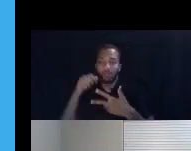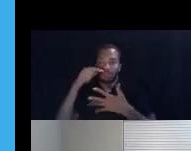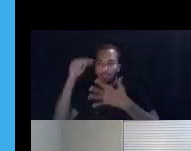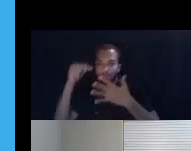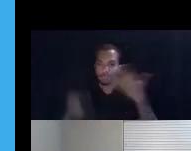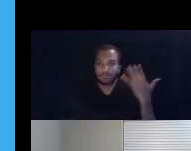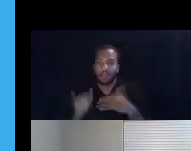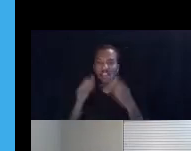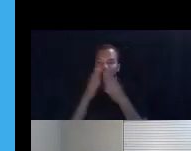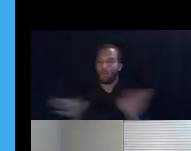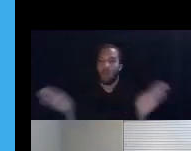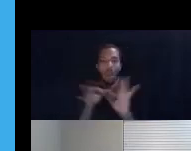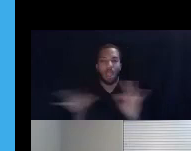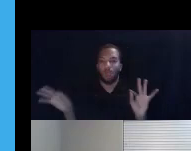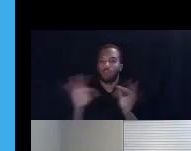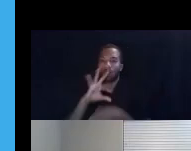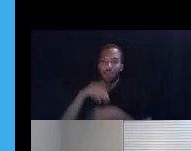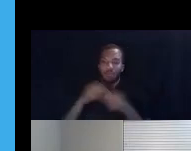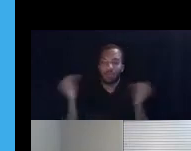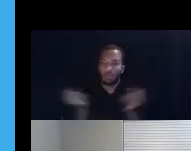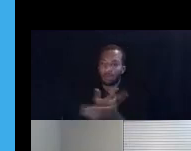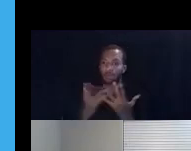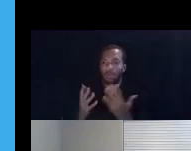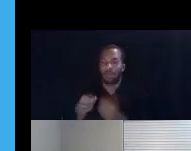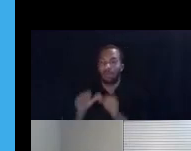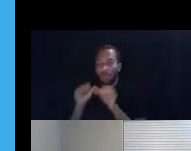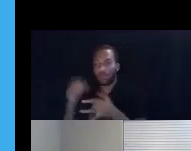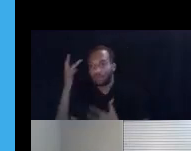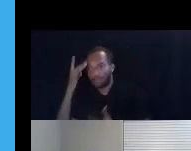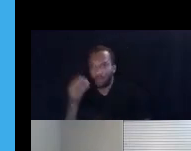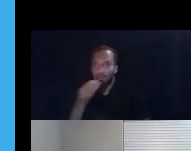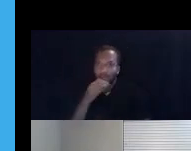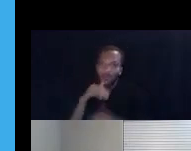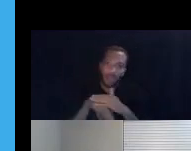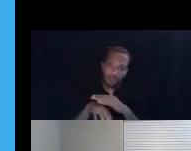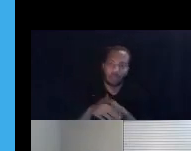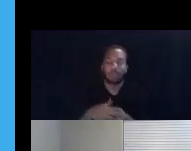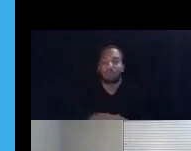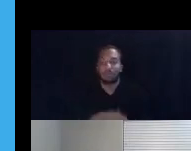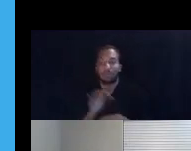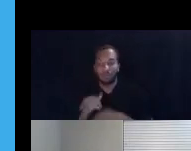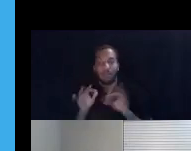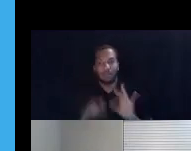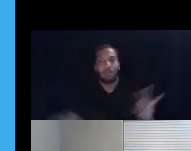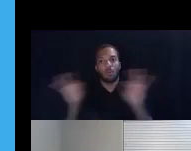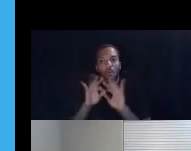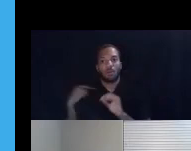and includes chronic disease prevention, food access, which is a significant body of work that we're focusing on right now.